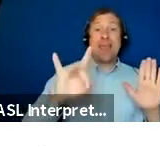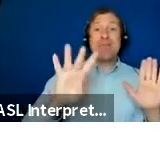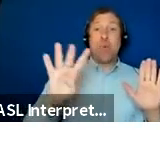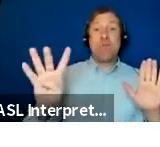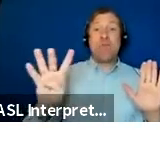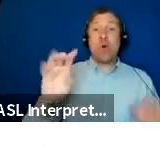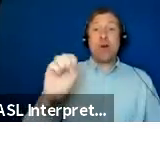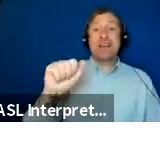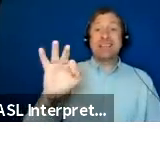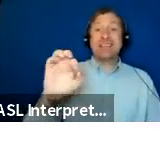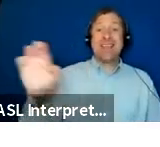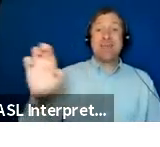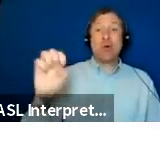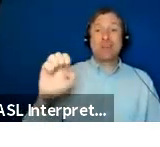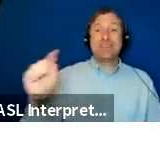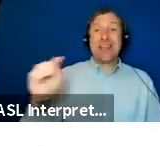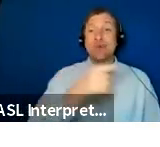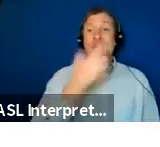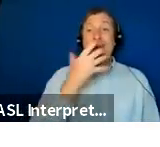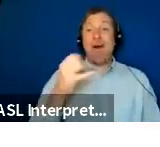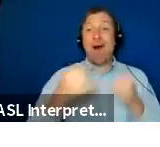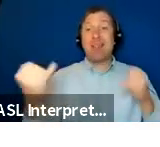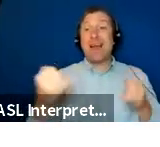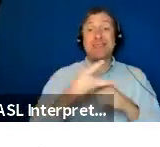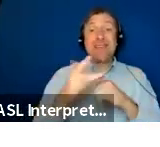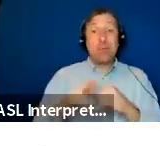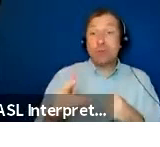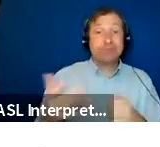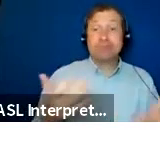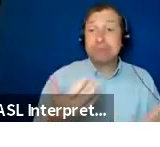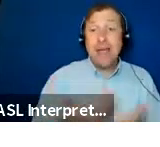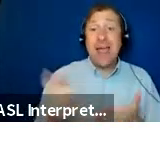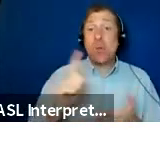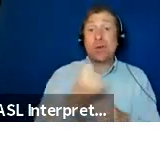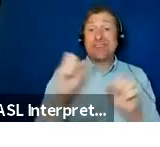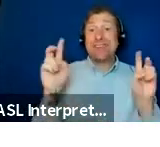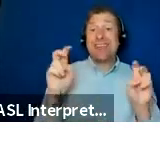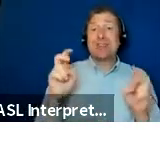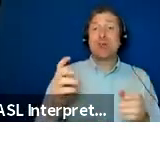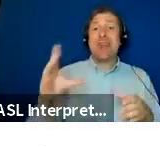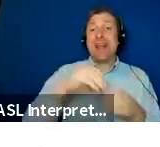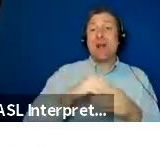And that, that hotline by the way, is available for any kind of onset safety issue, including harassment, et cetera.